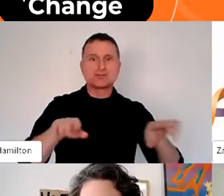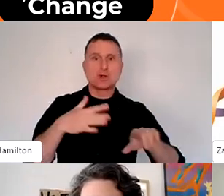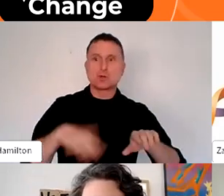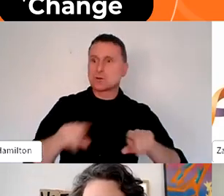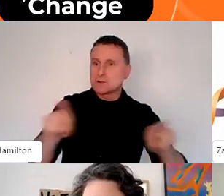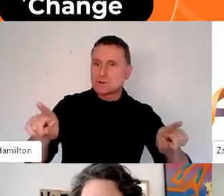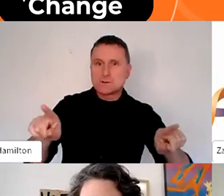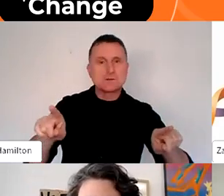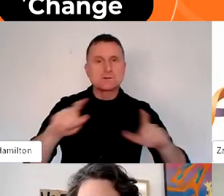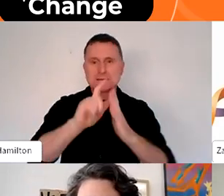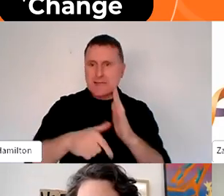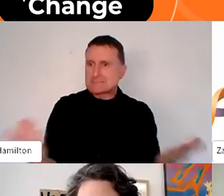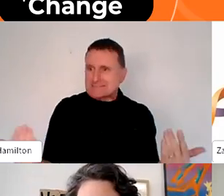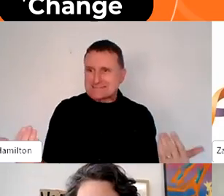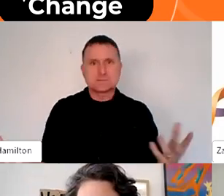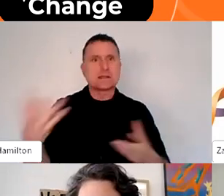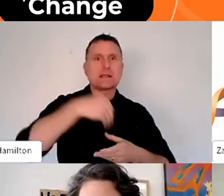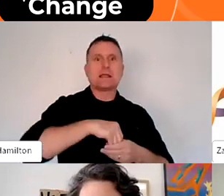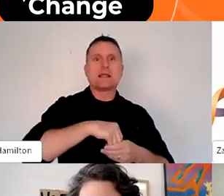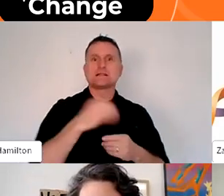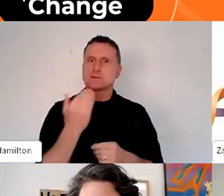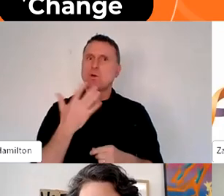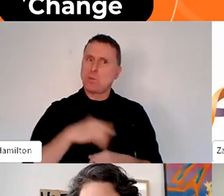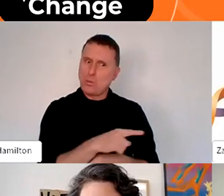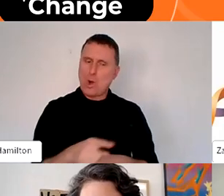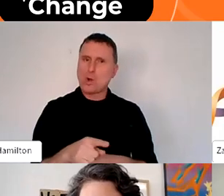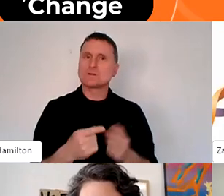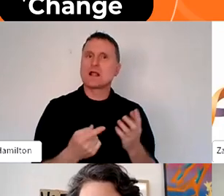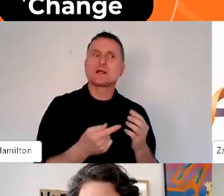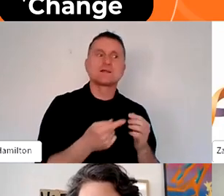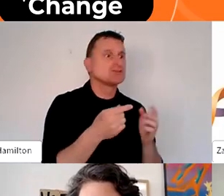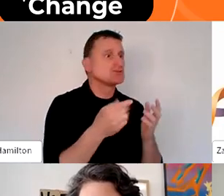for our children to learn tolerance and understanding and caring. And